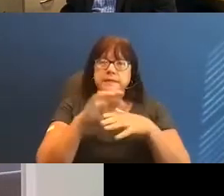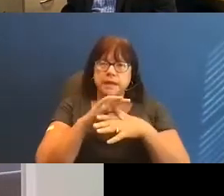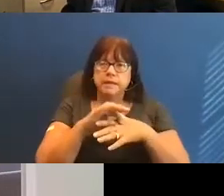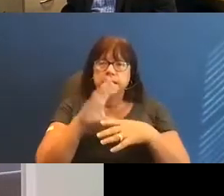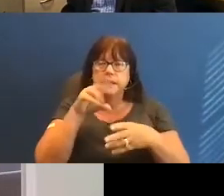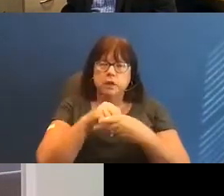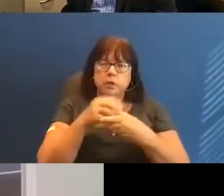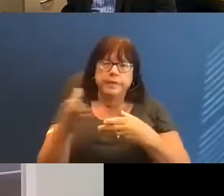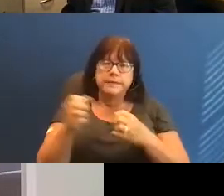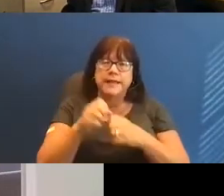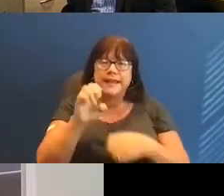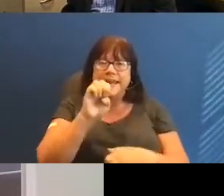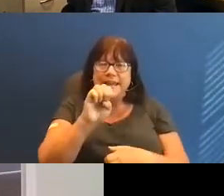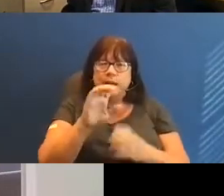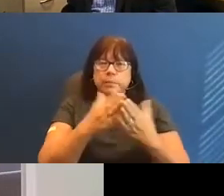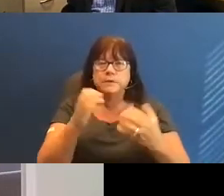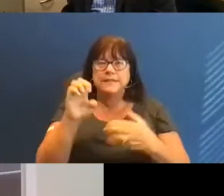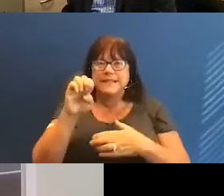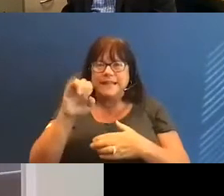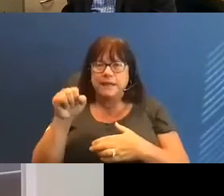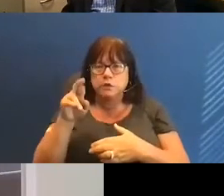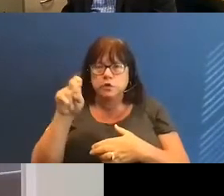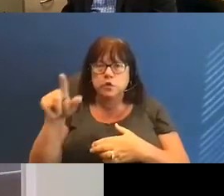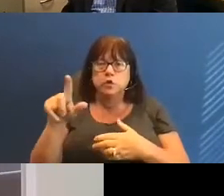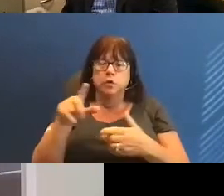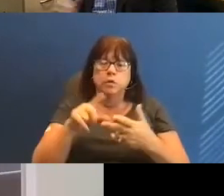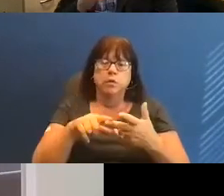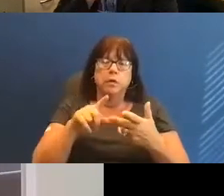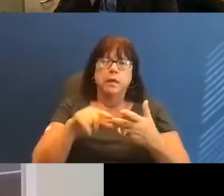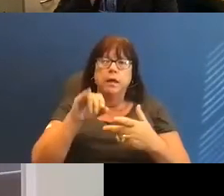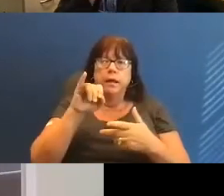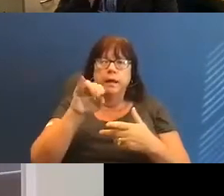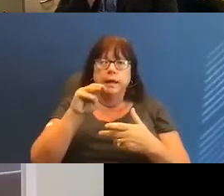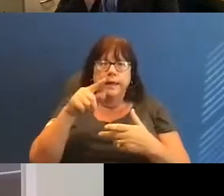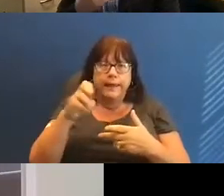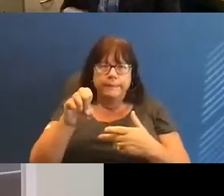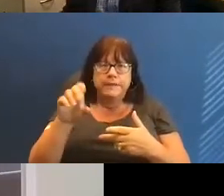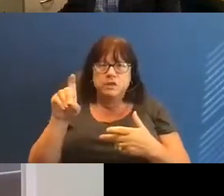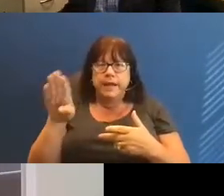ebooks, e-journals, image databases, streaming audio, and video. Unlike direct access these